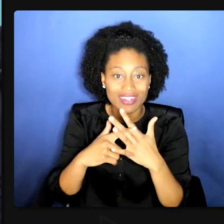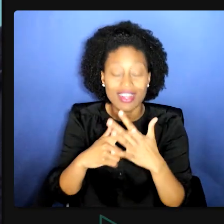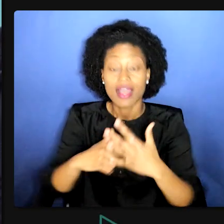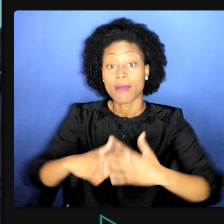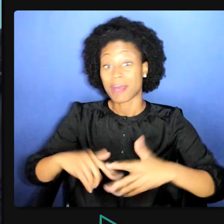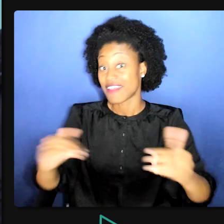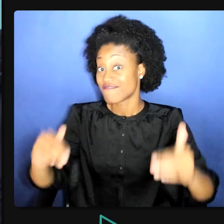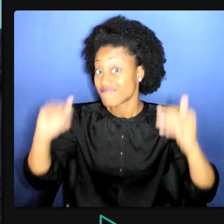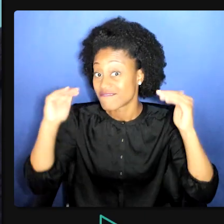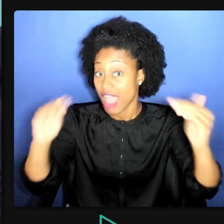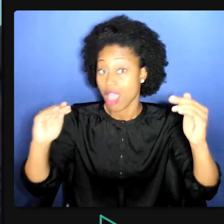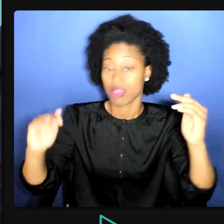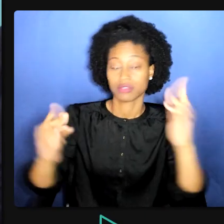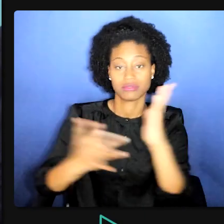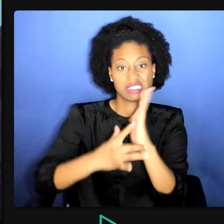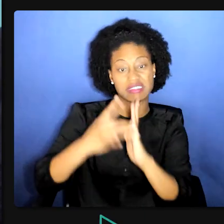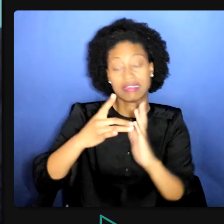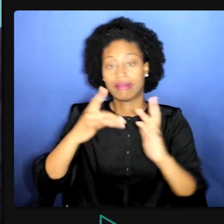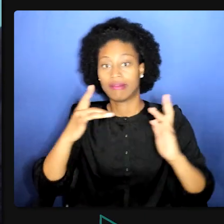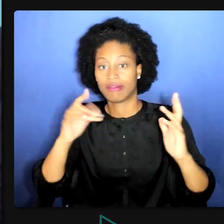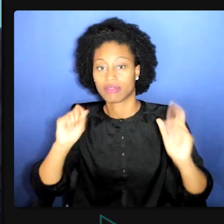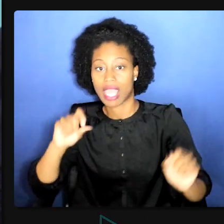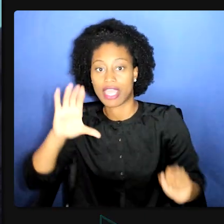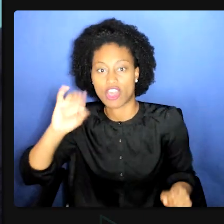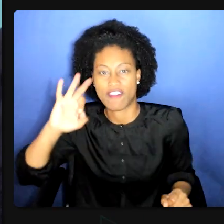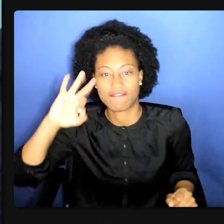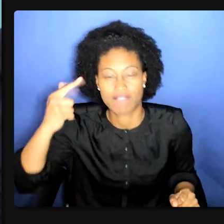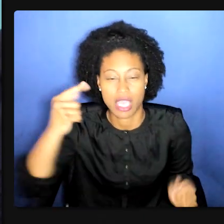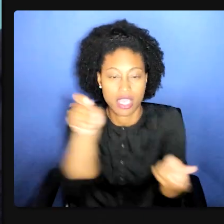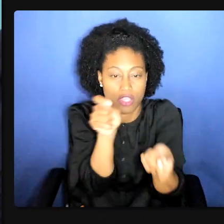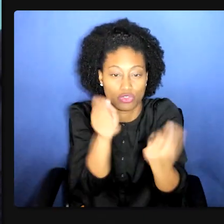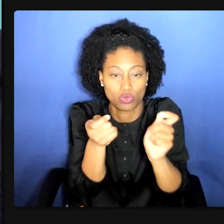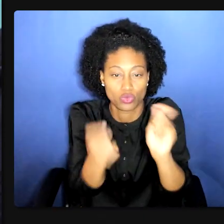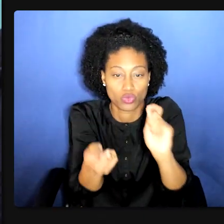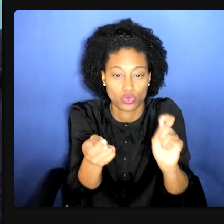configurable as you might need to you know tweak each each little value to make it as you know